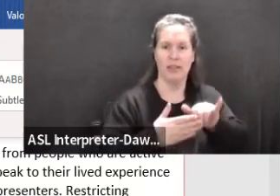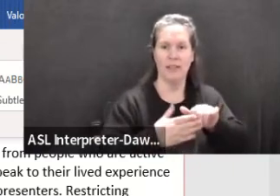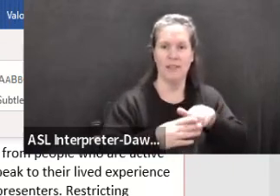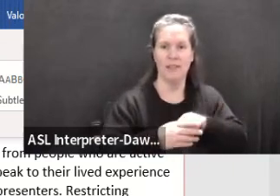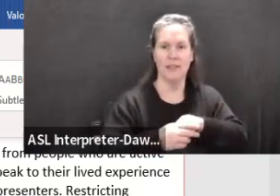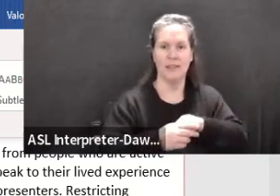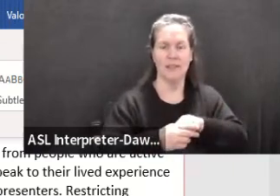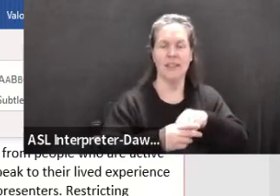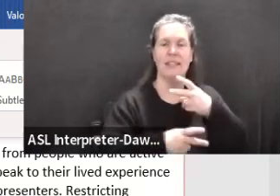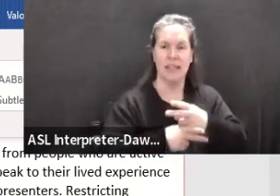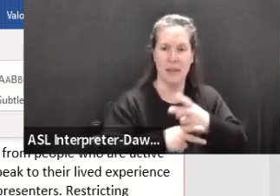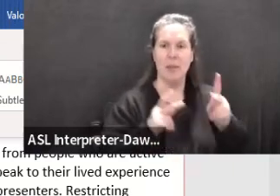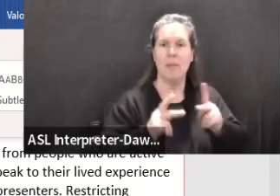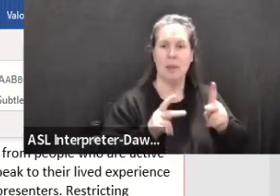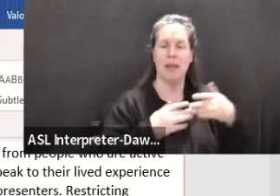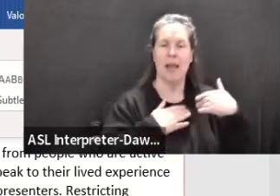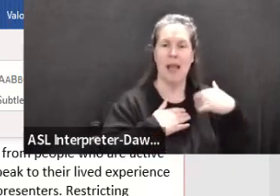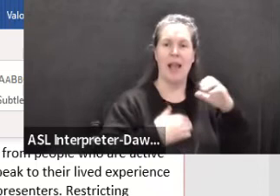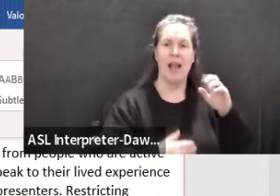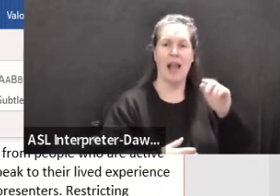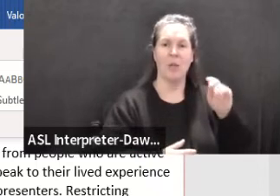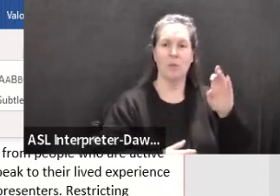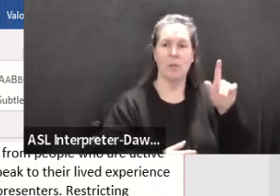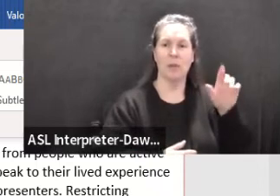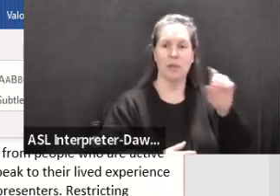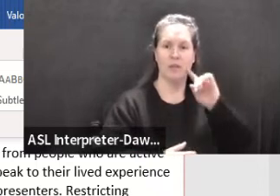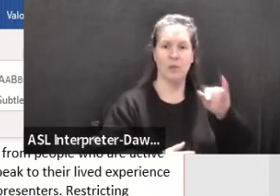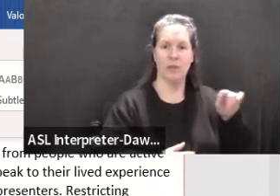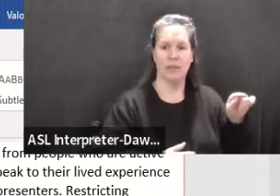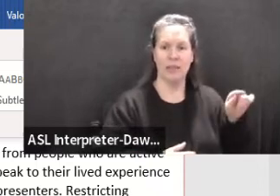and holding people accountable for it. So unless there is, you know,